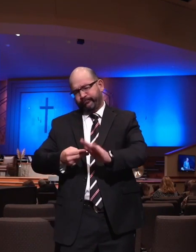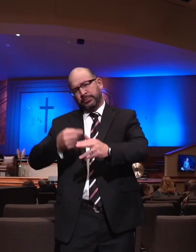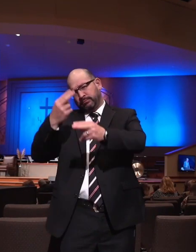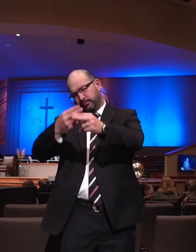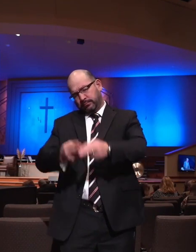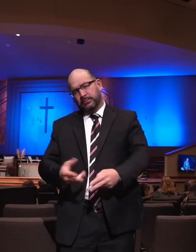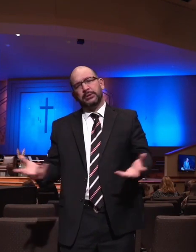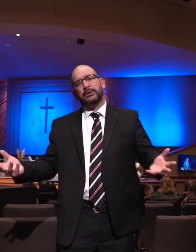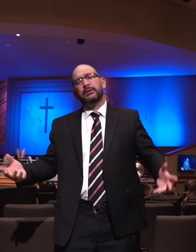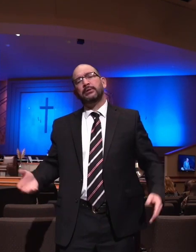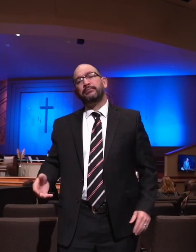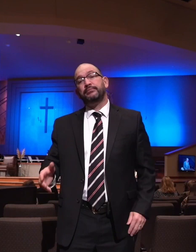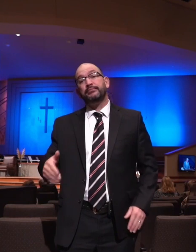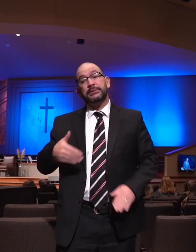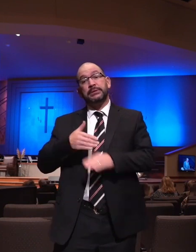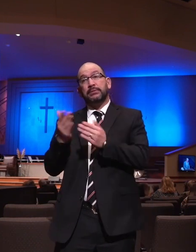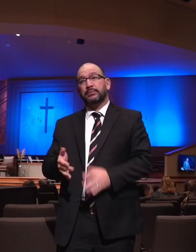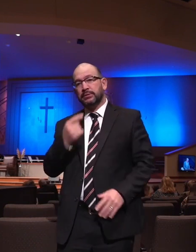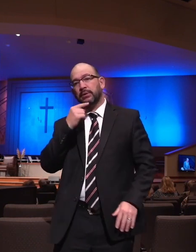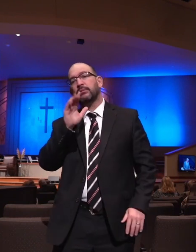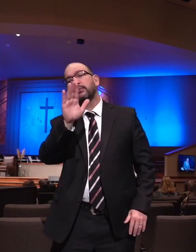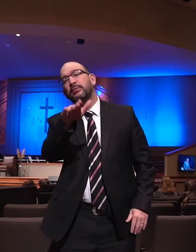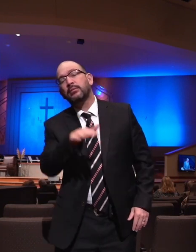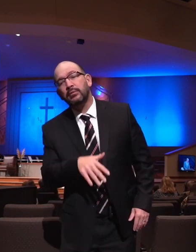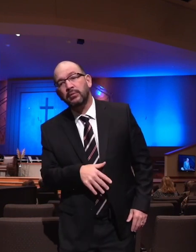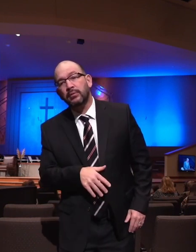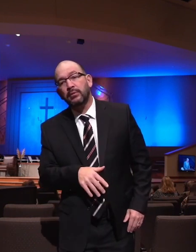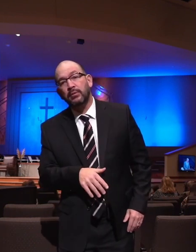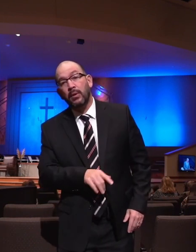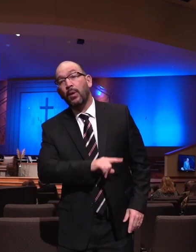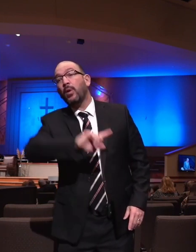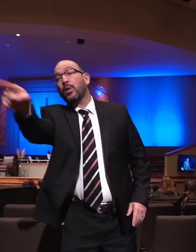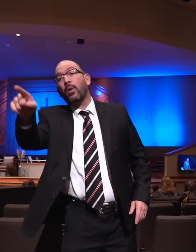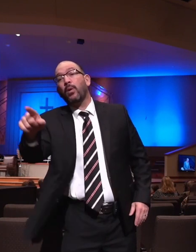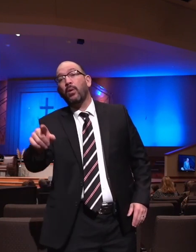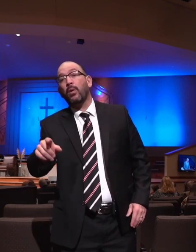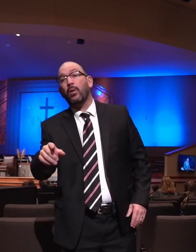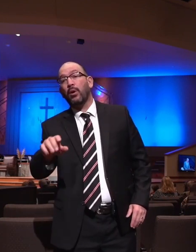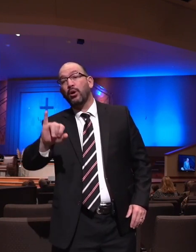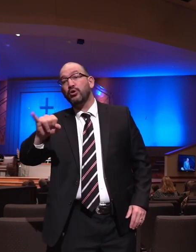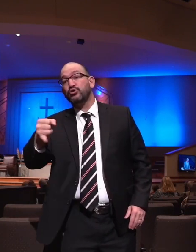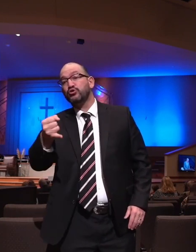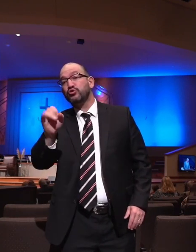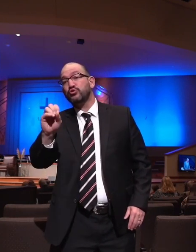sent a messenger unto him saying go and wash in the Jordan seven times and thy